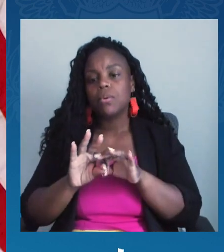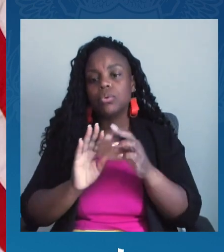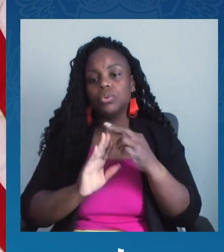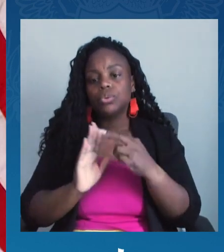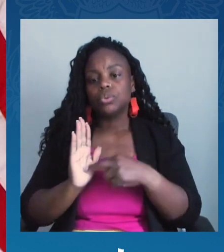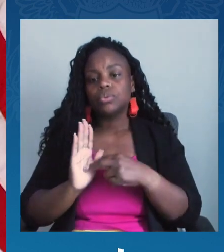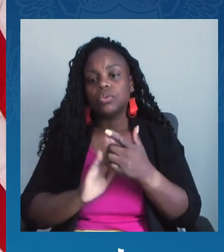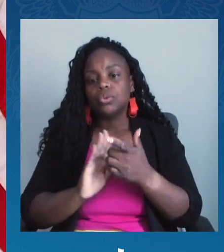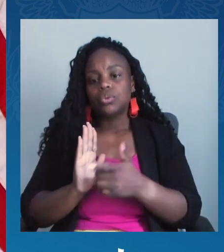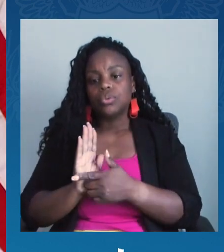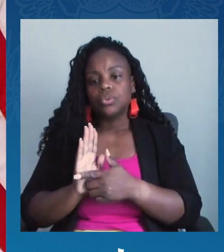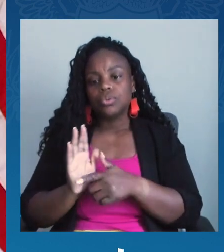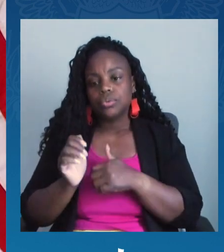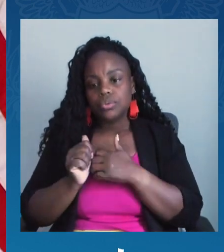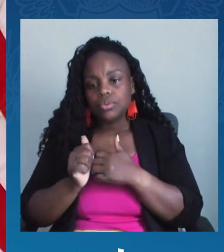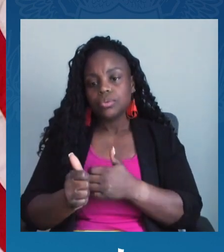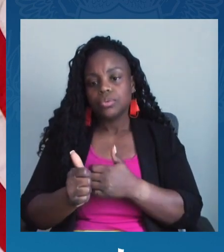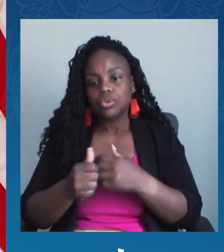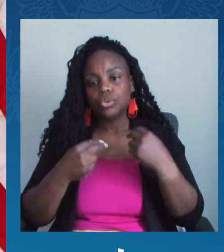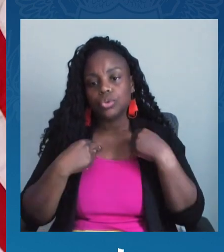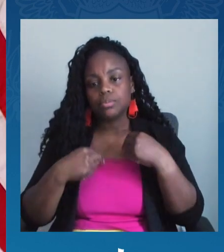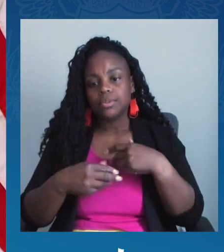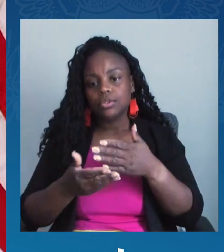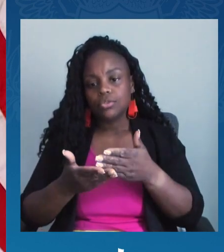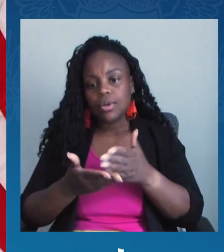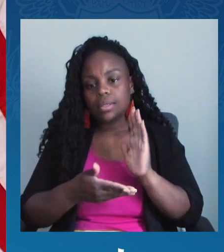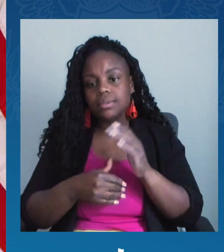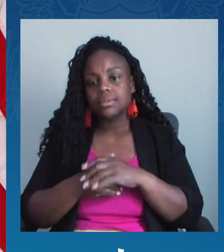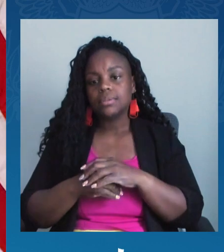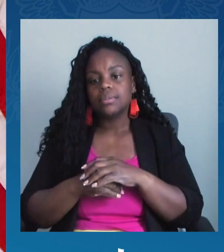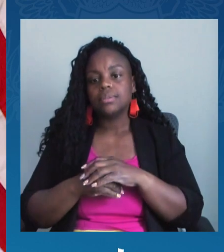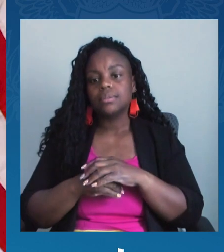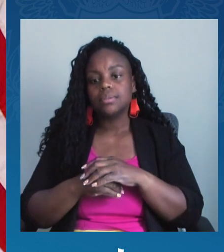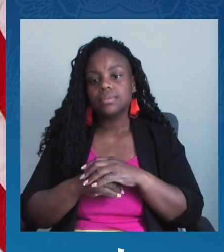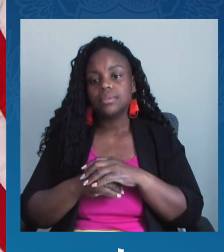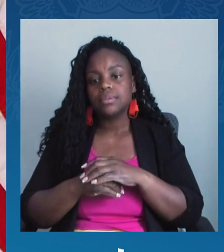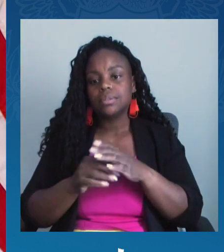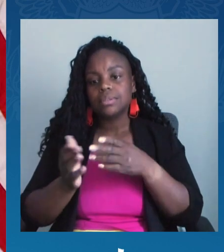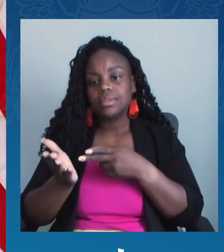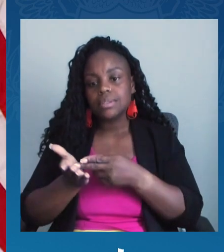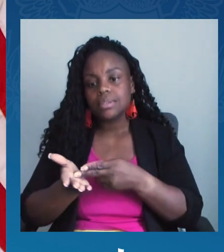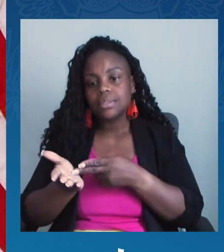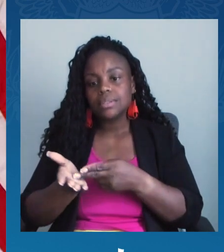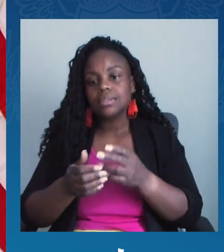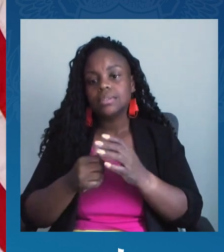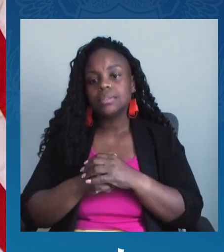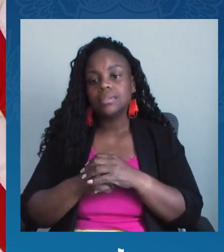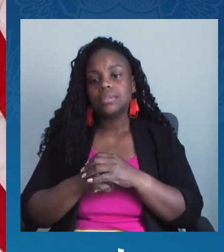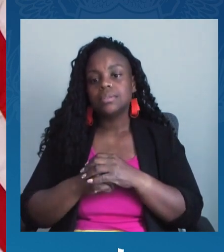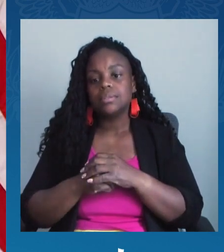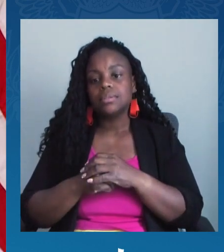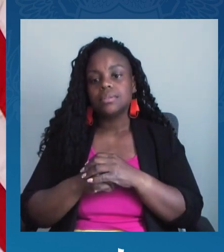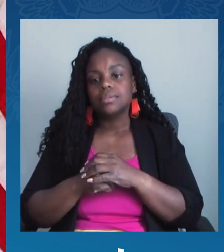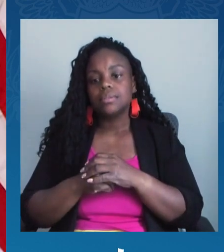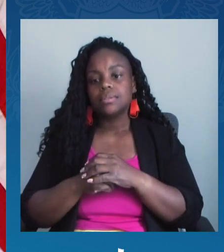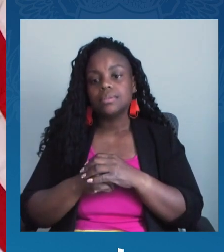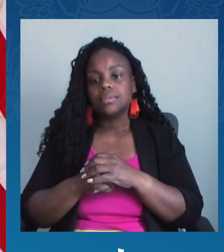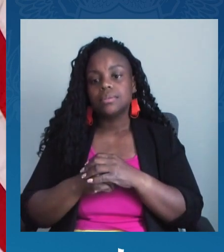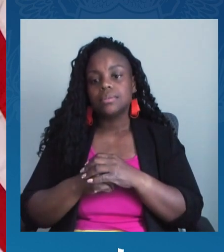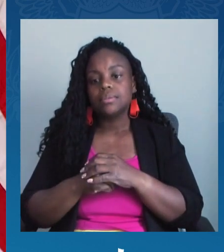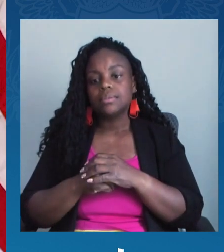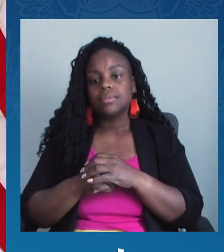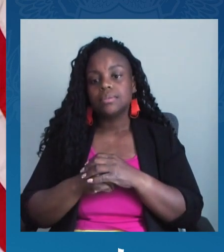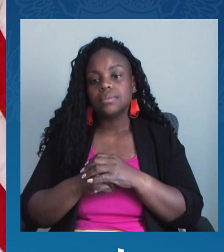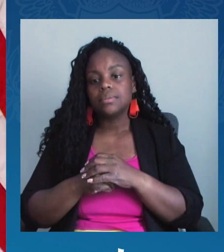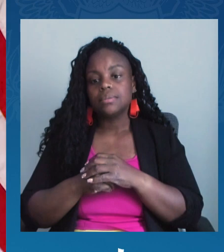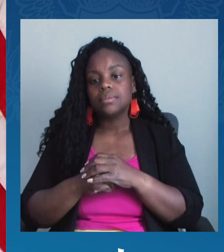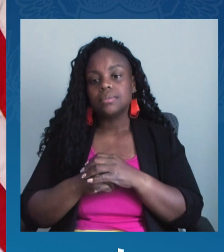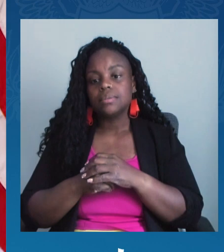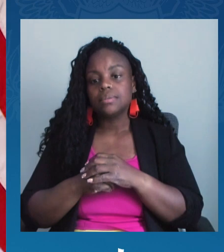Human rights. Dignity. Around the world.